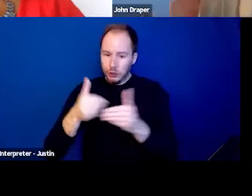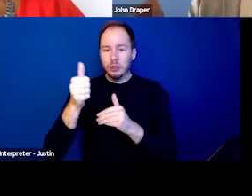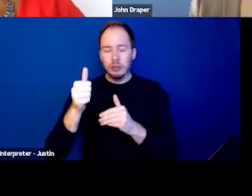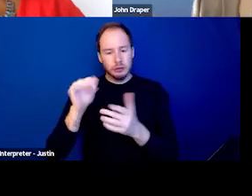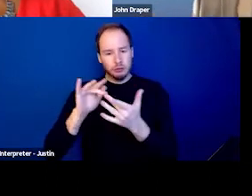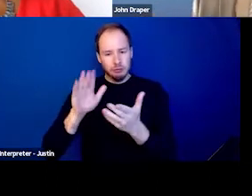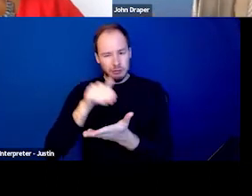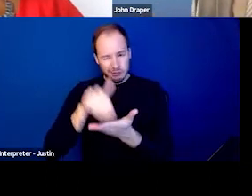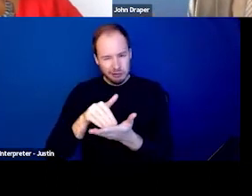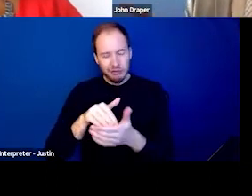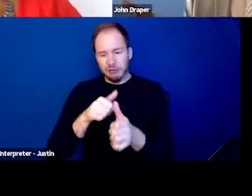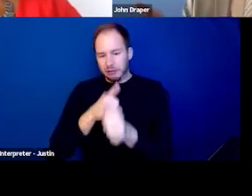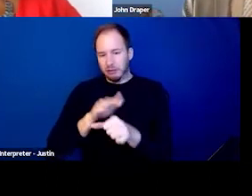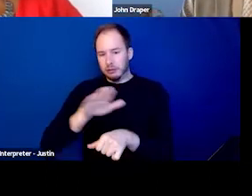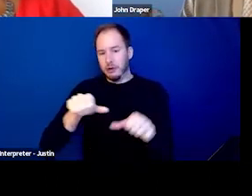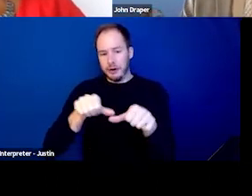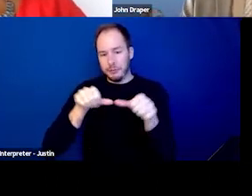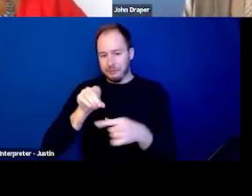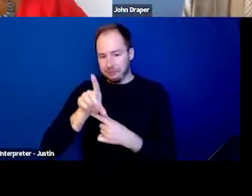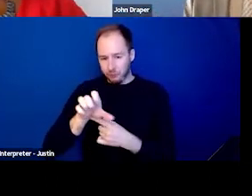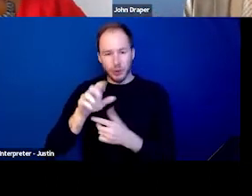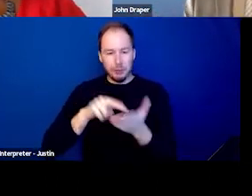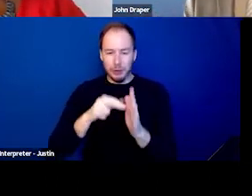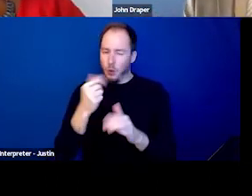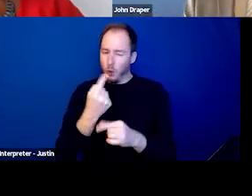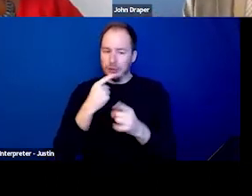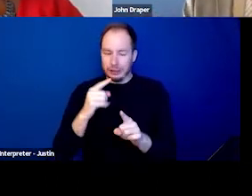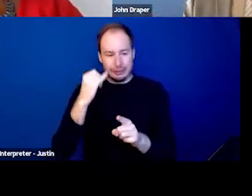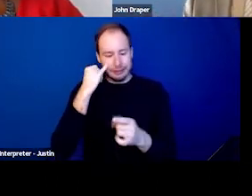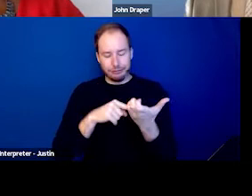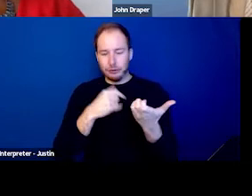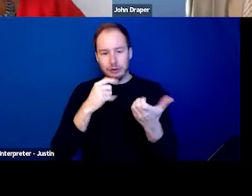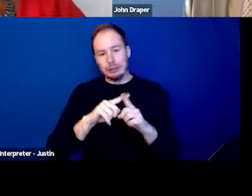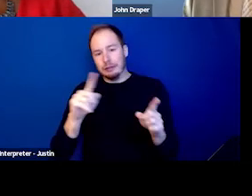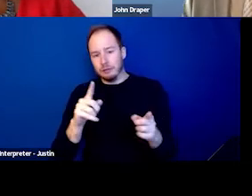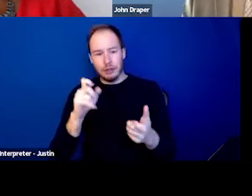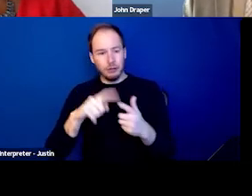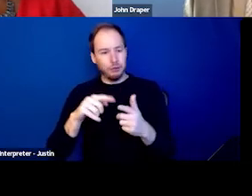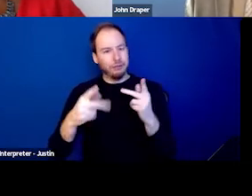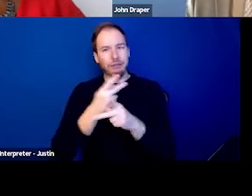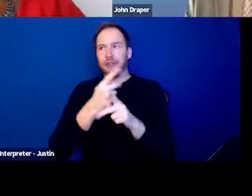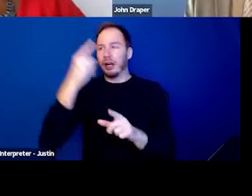that's by area code. So it doesn't always get you there, not until there's some kind of geolocation, might that be enabled,